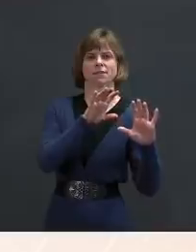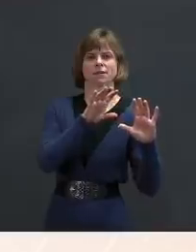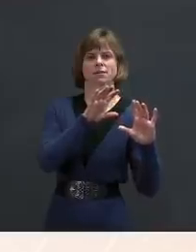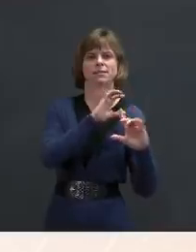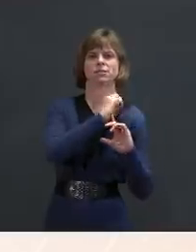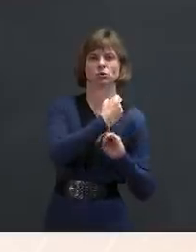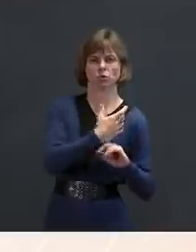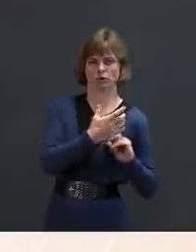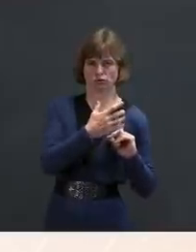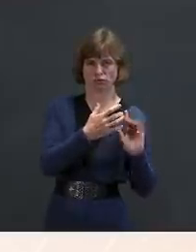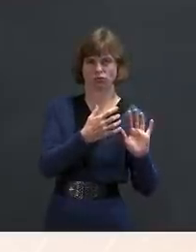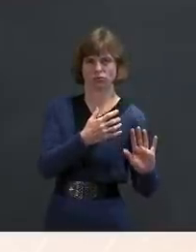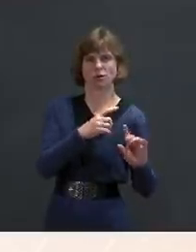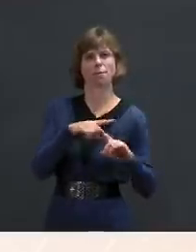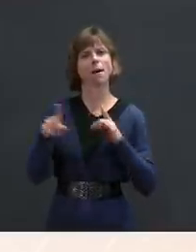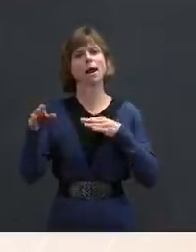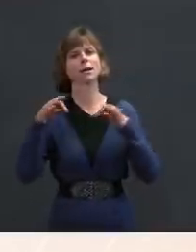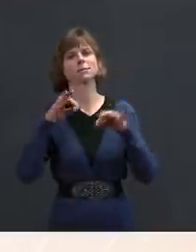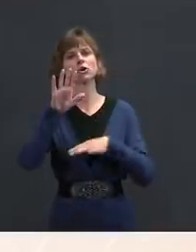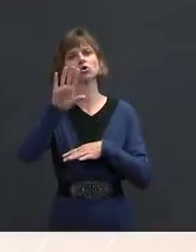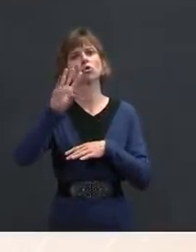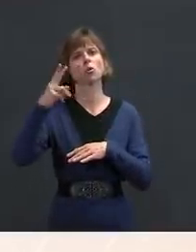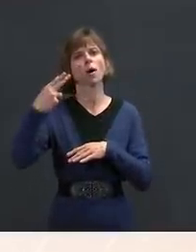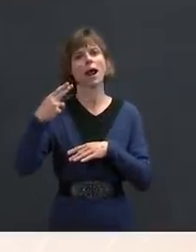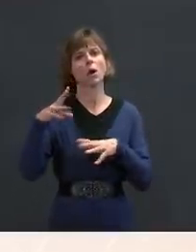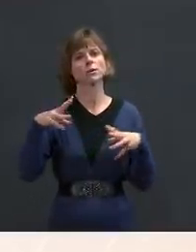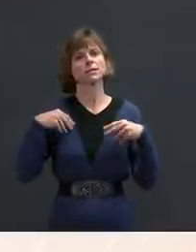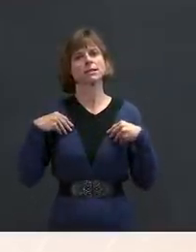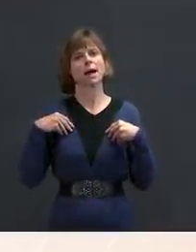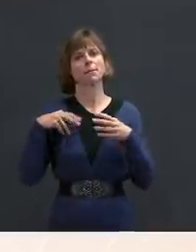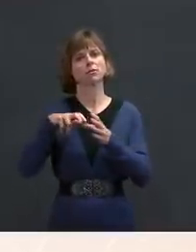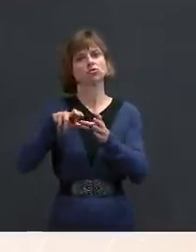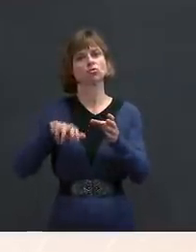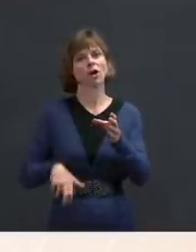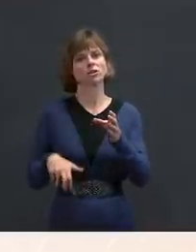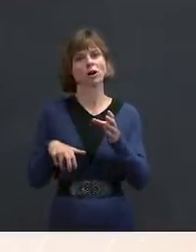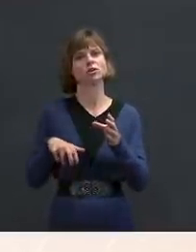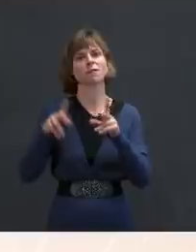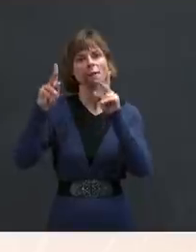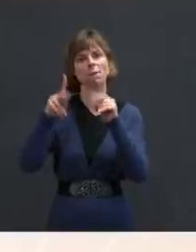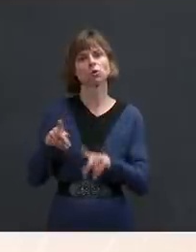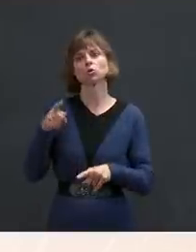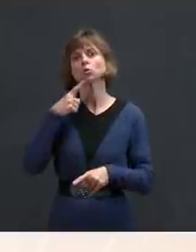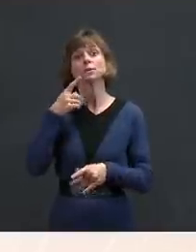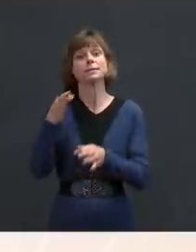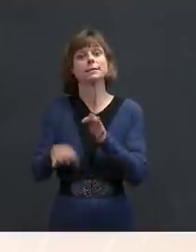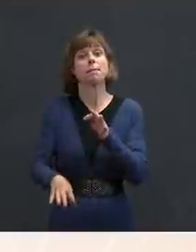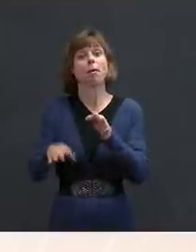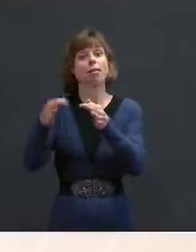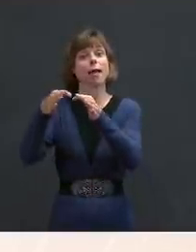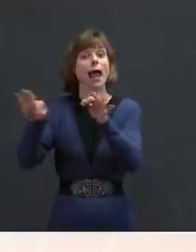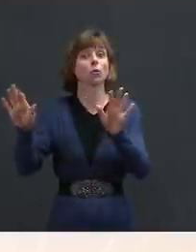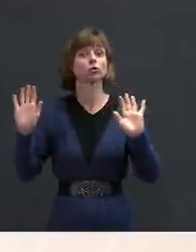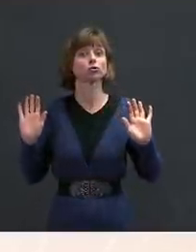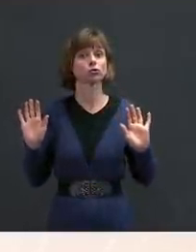I mean, your White House accepted the resignation of someone who used, simply, language that was inappropriate and abusive.